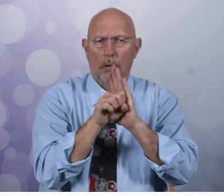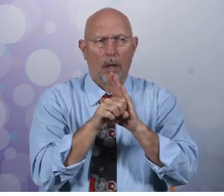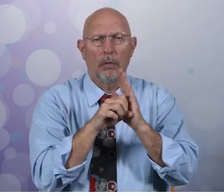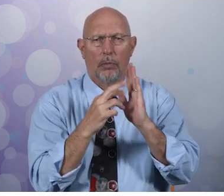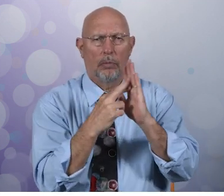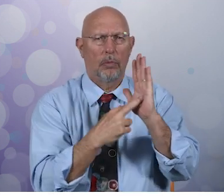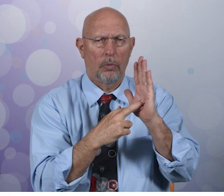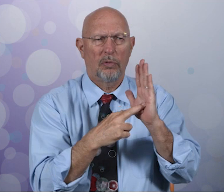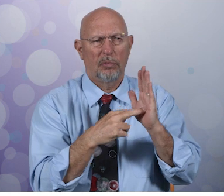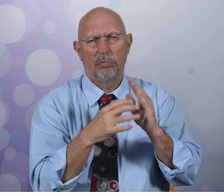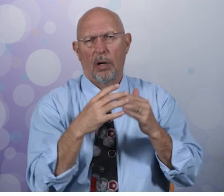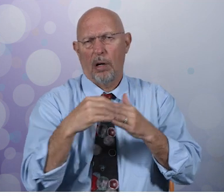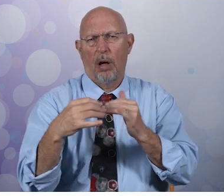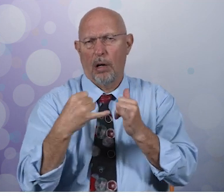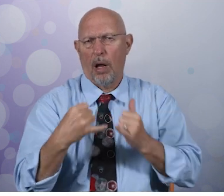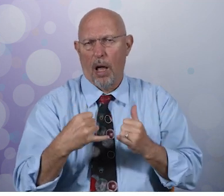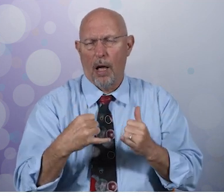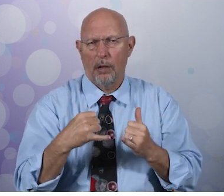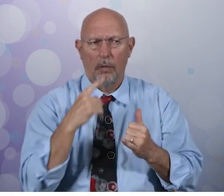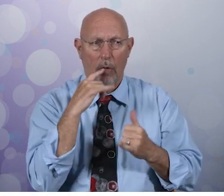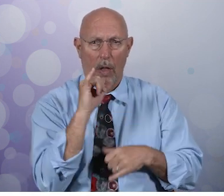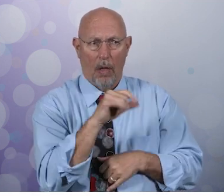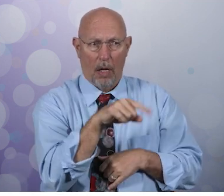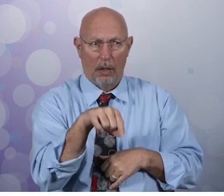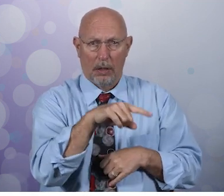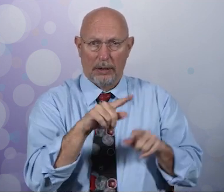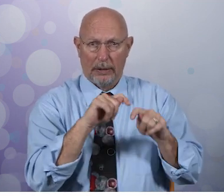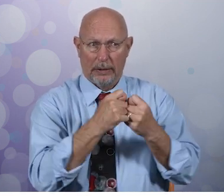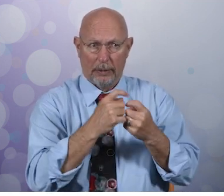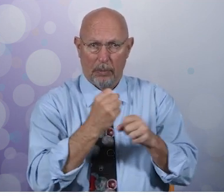for this important team decision of a student participating